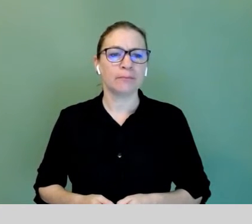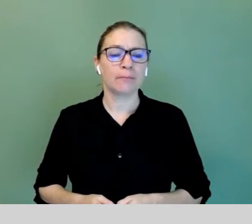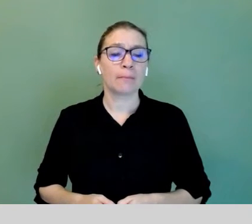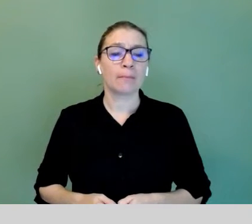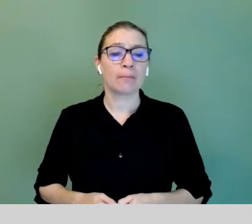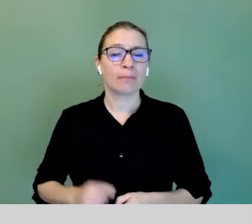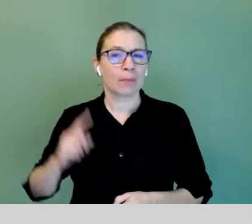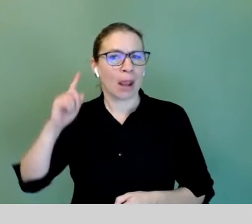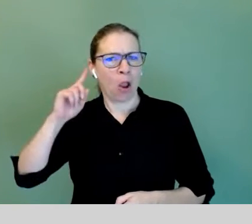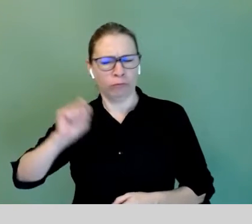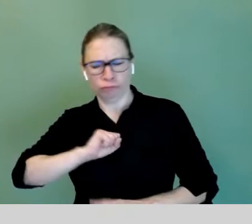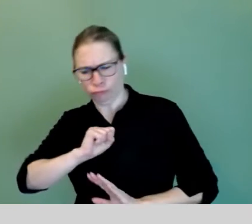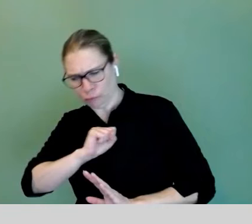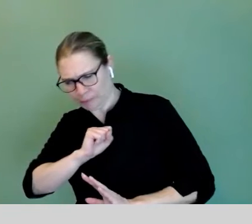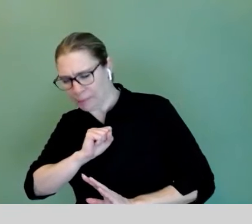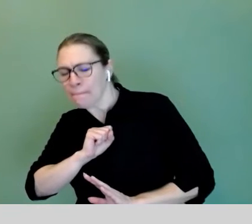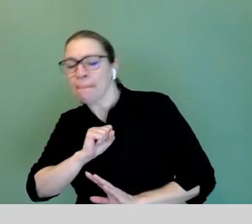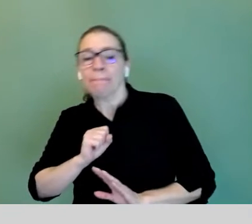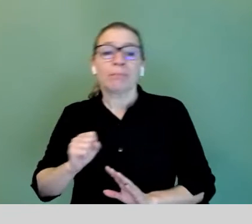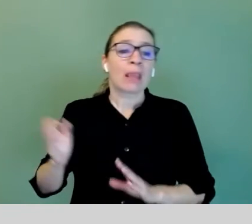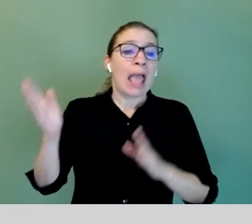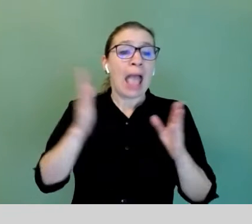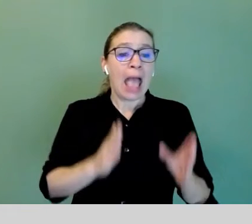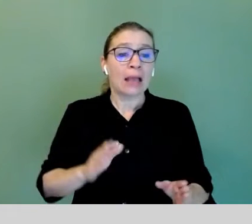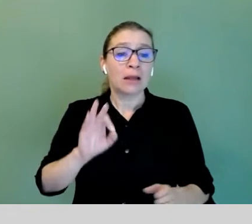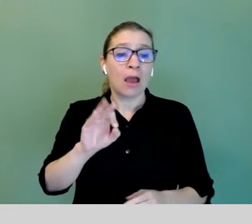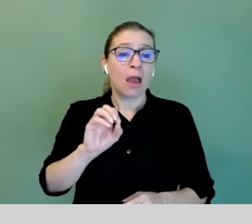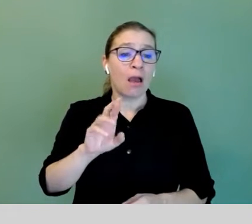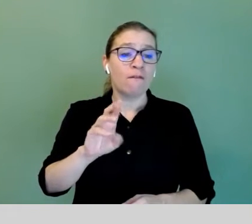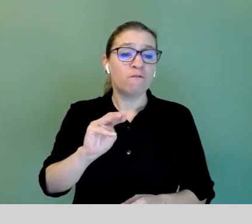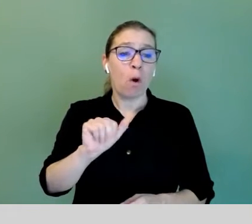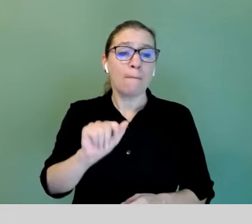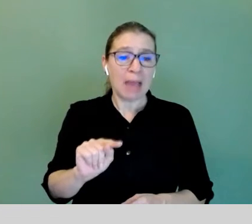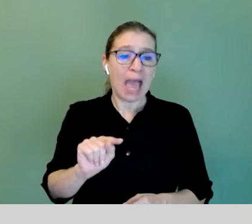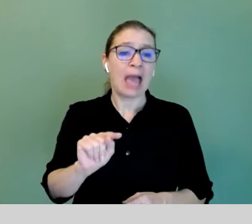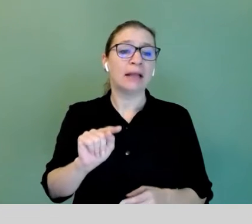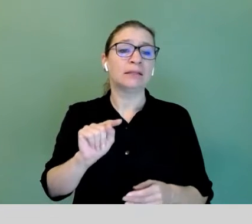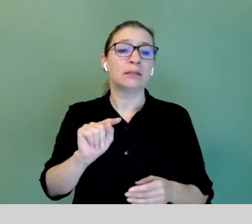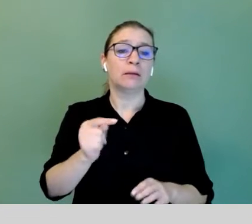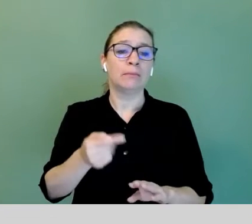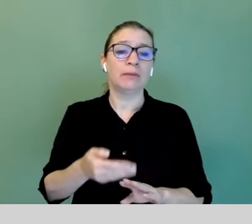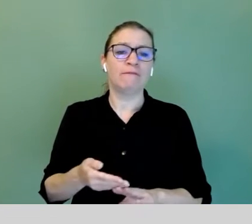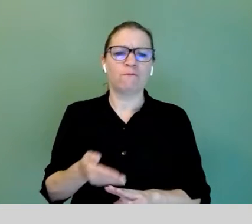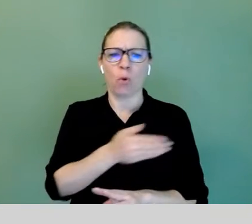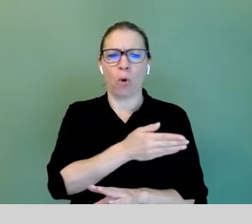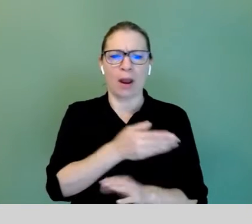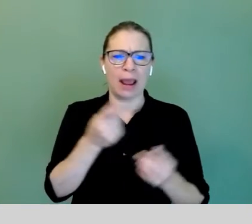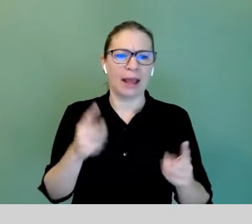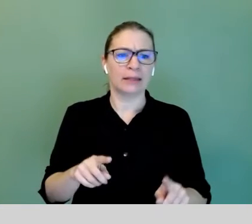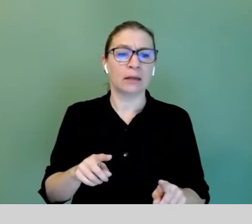(coughs) And .format for strings that you have pre-formatted beforehand.